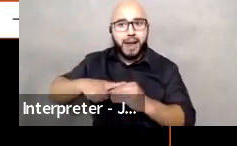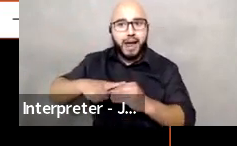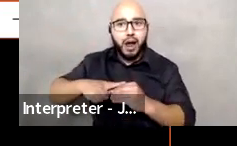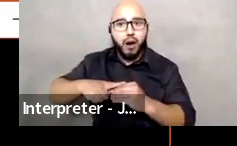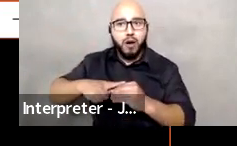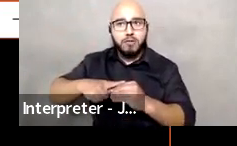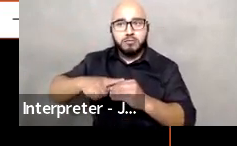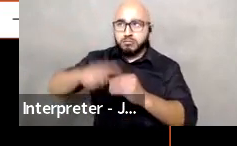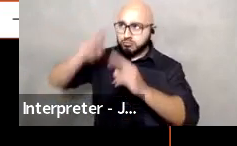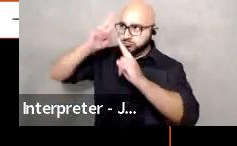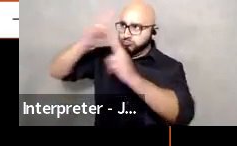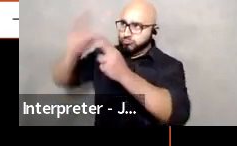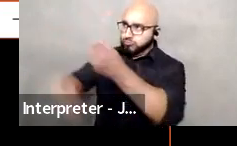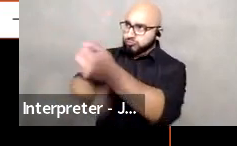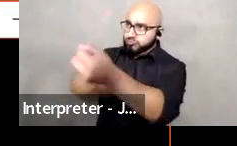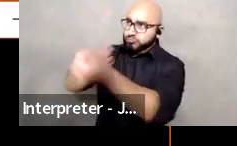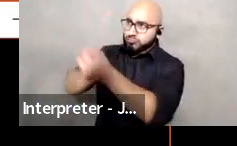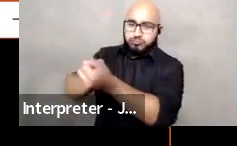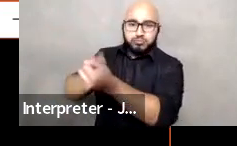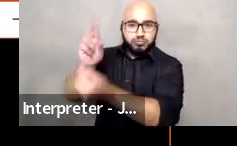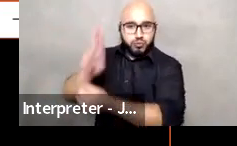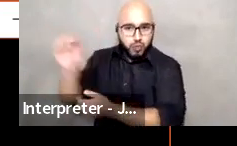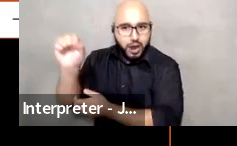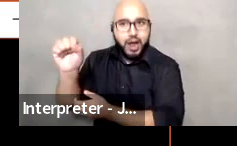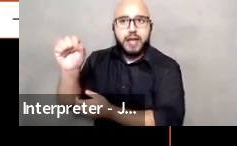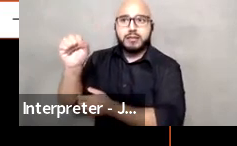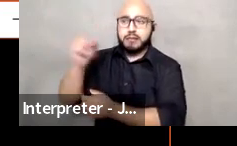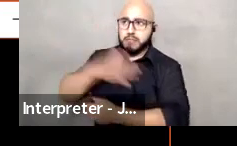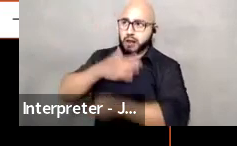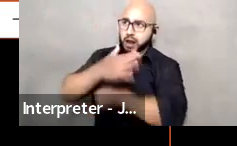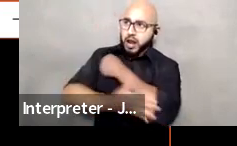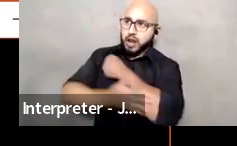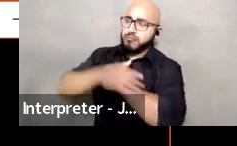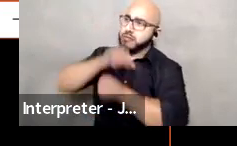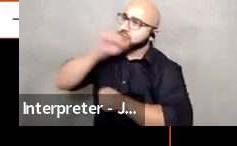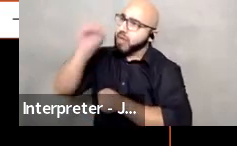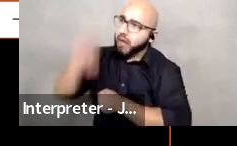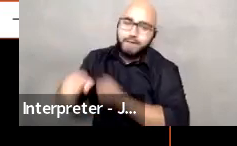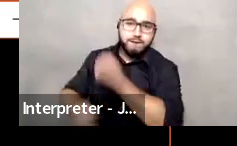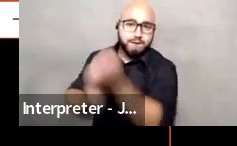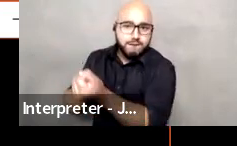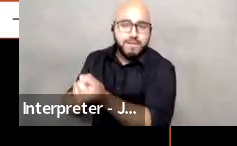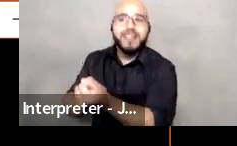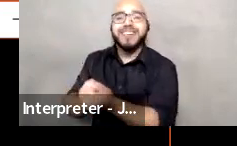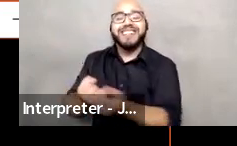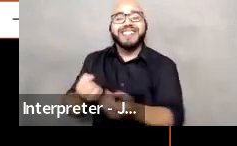History should. Be about making people. Love their country. And so there's a real. Nervousness, I.